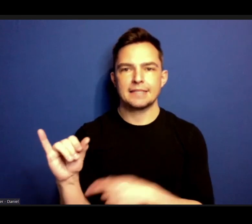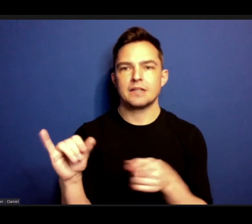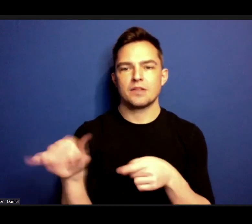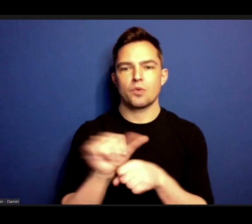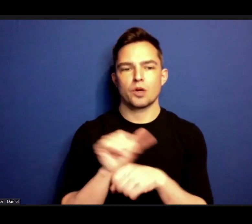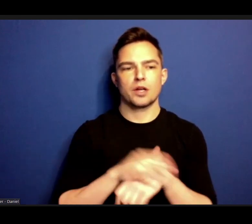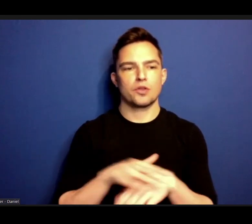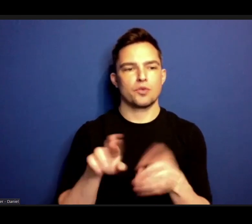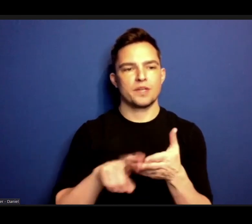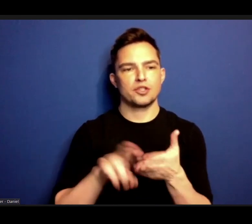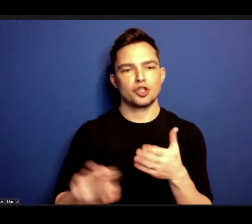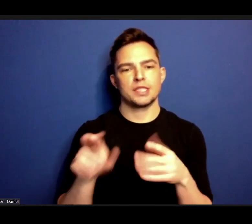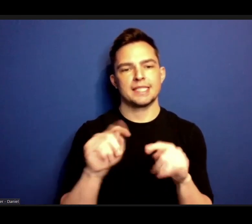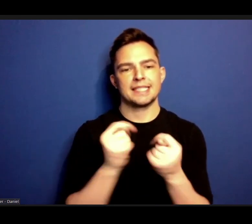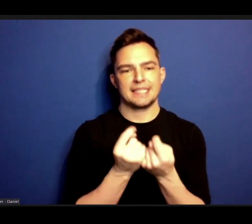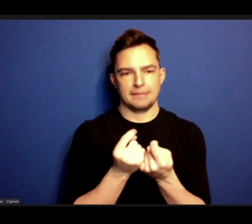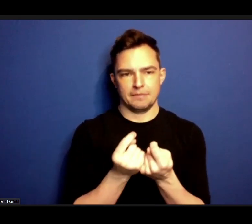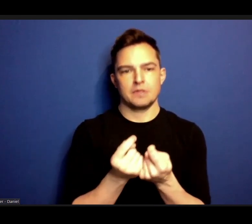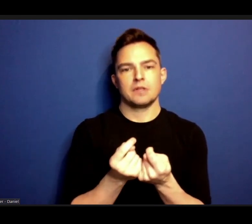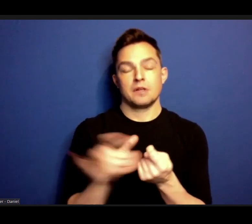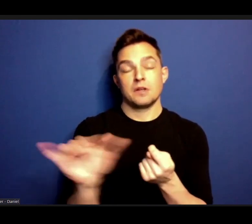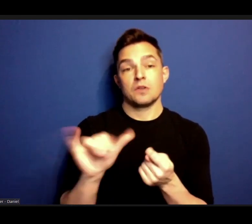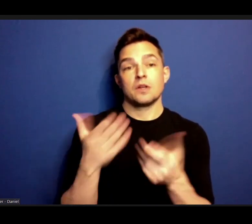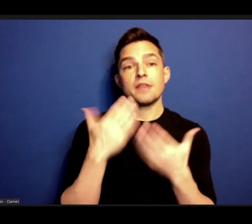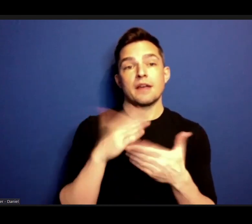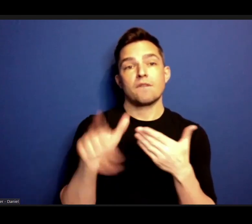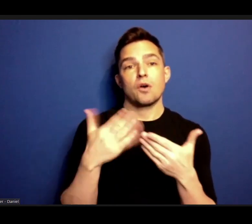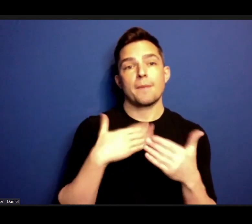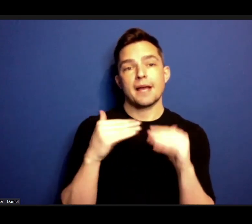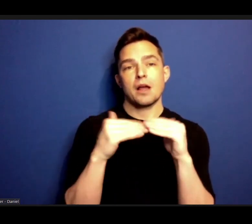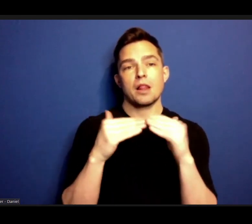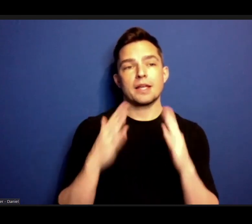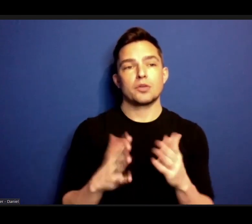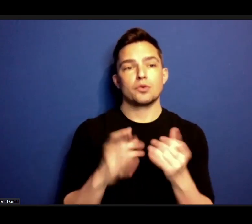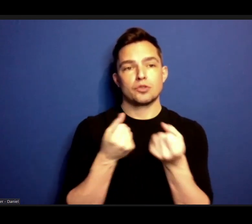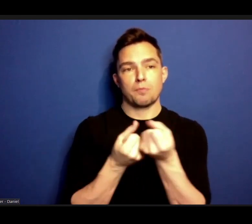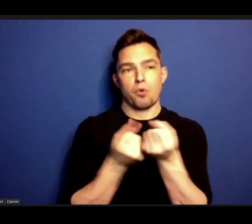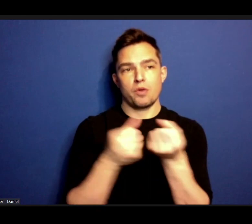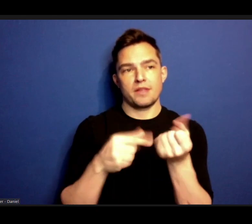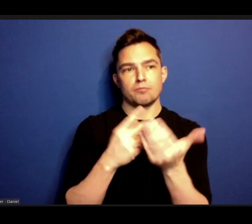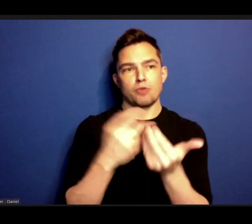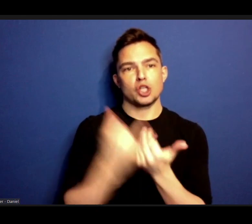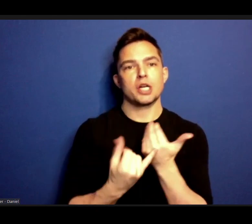team. And thank you again to all of my colleagues who supported this project and most of all,